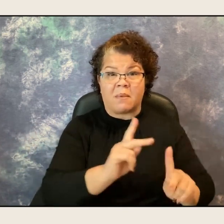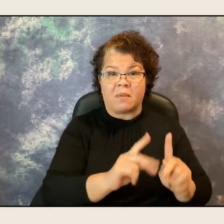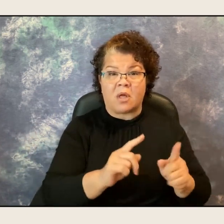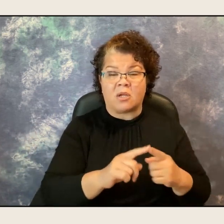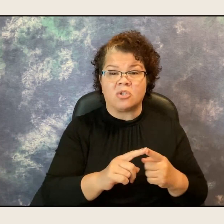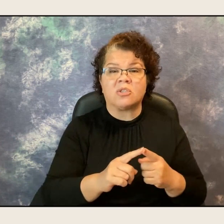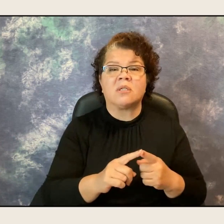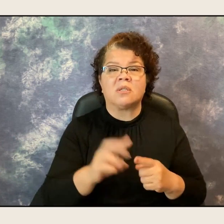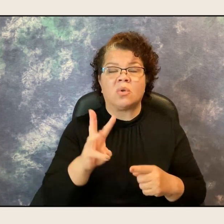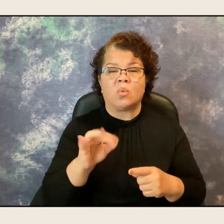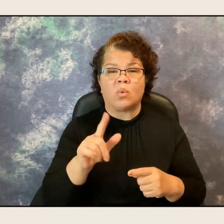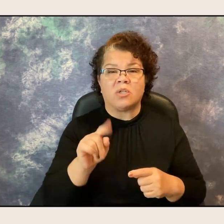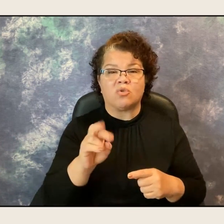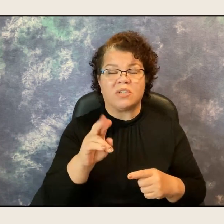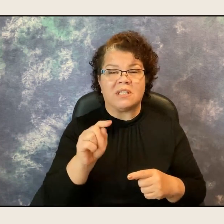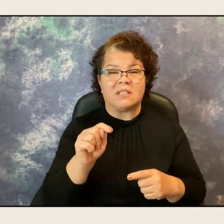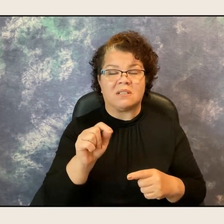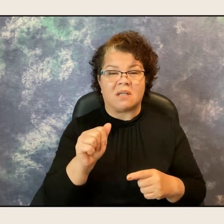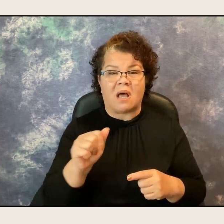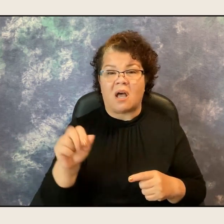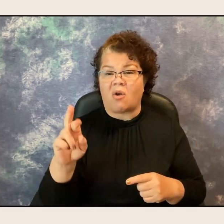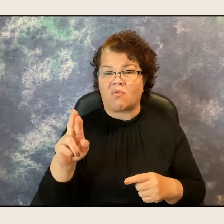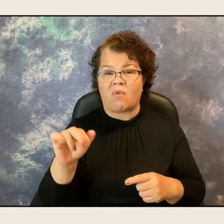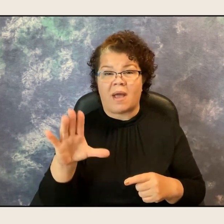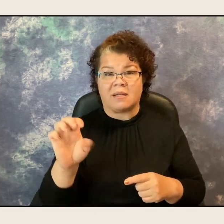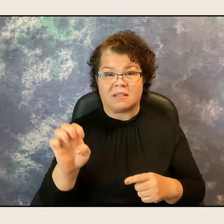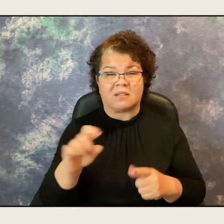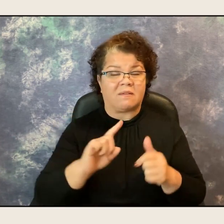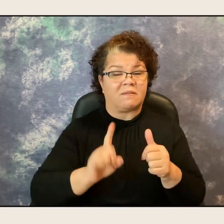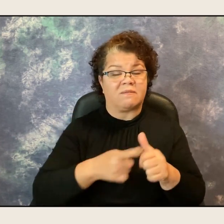First Nations writer from Canada, who says